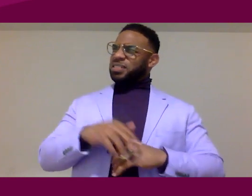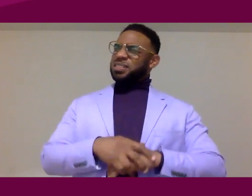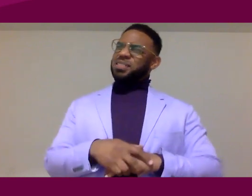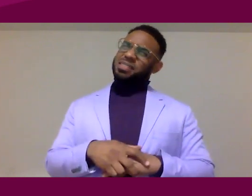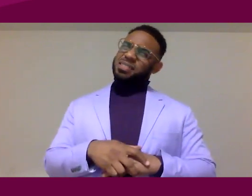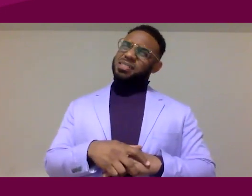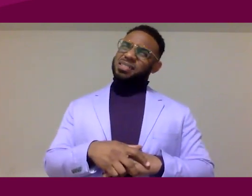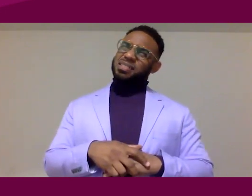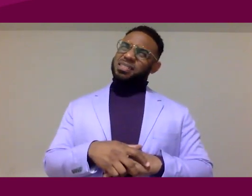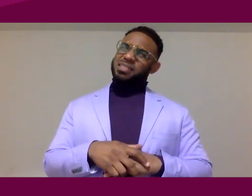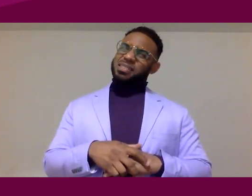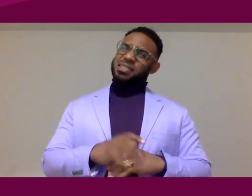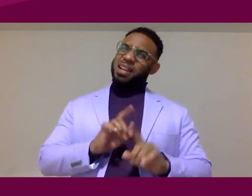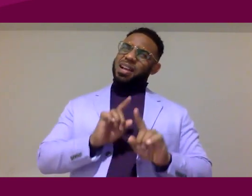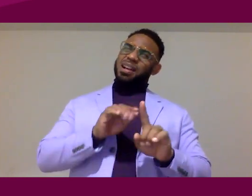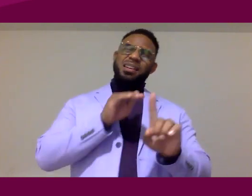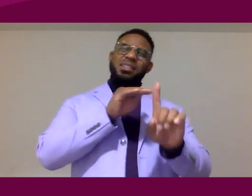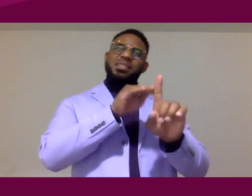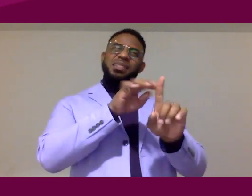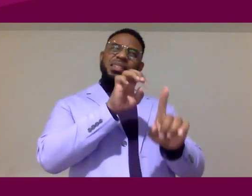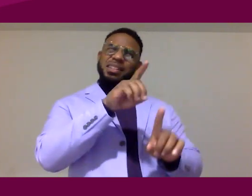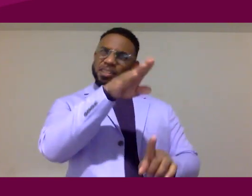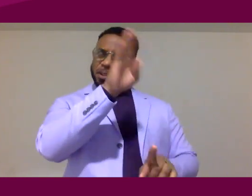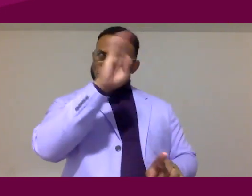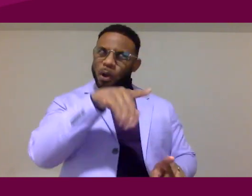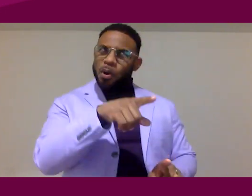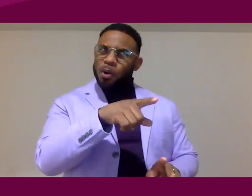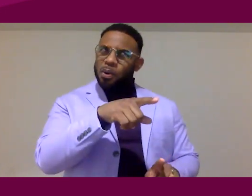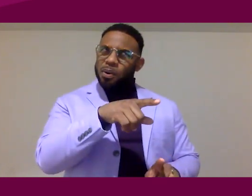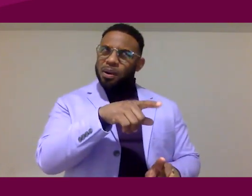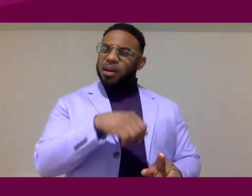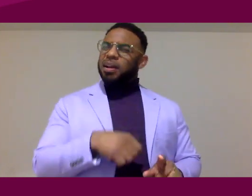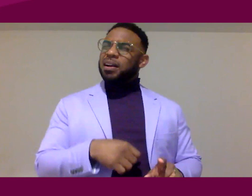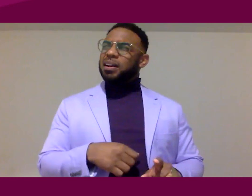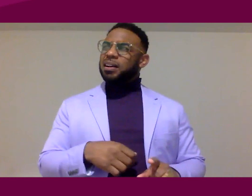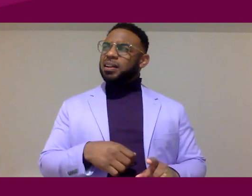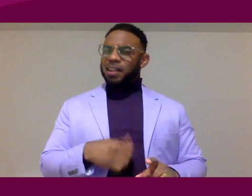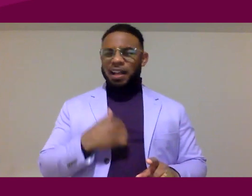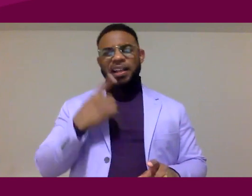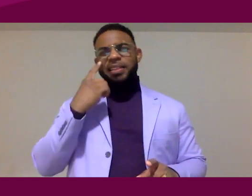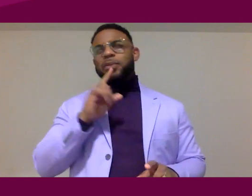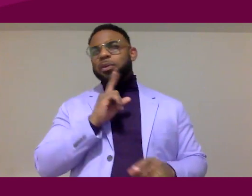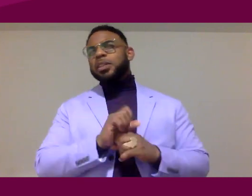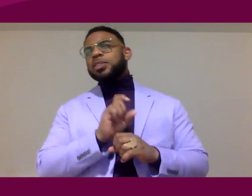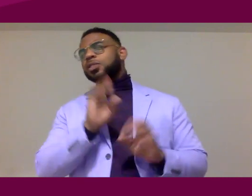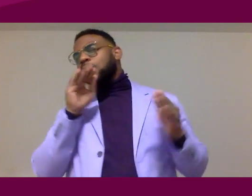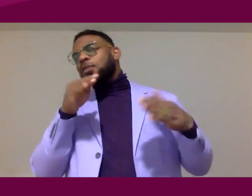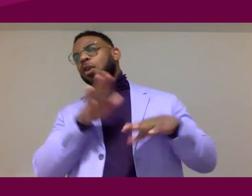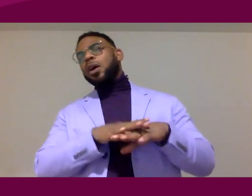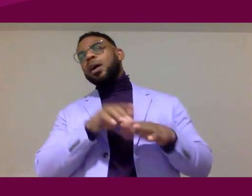I went to Ed and said, "I think we really should focus on this."